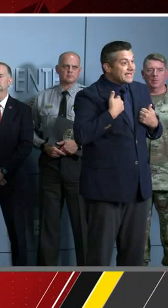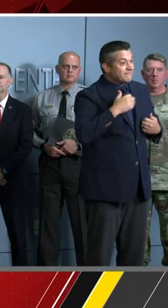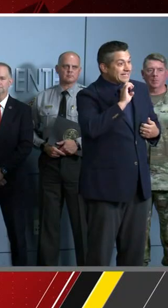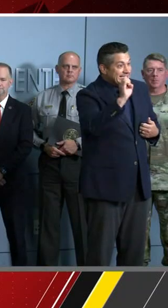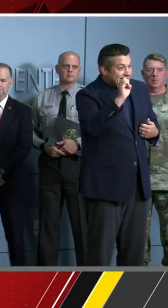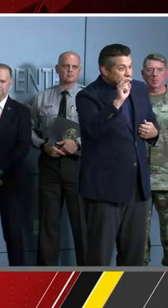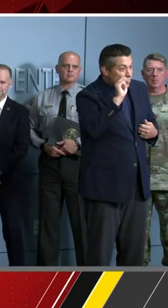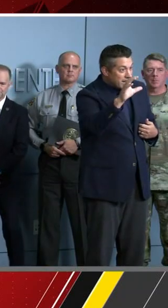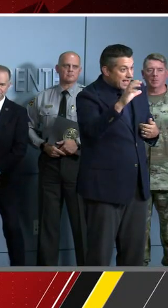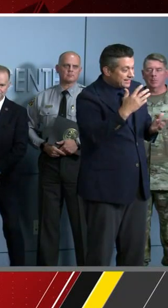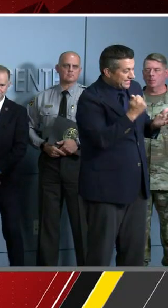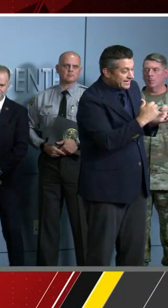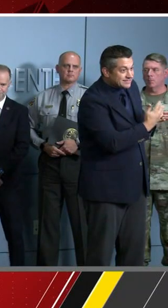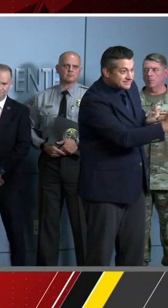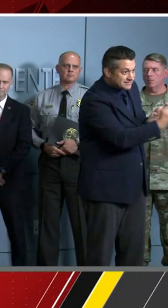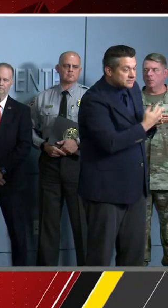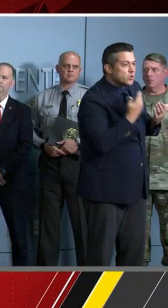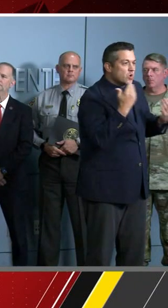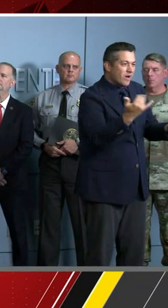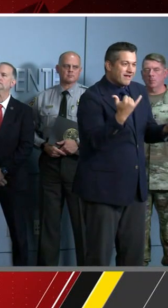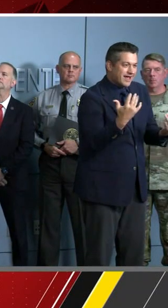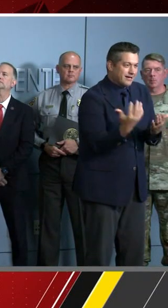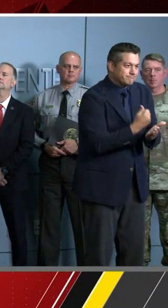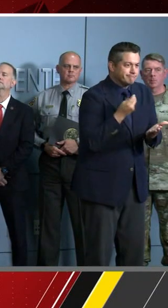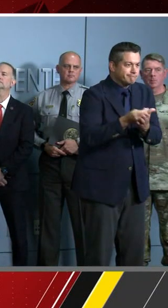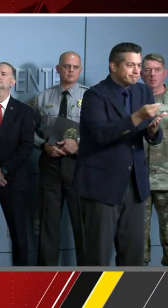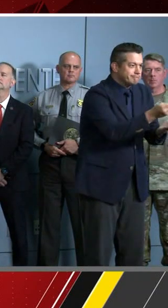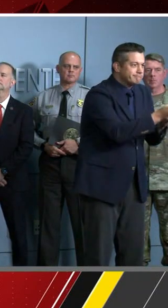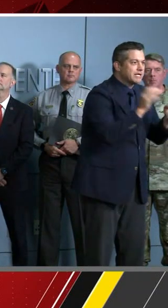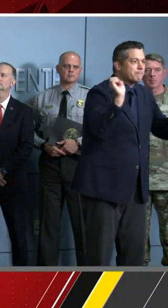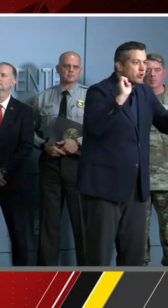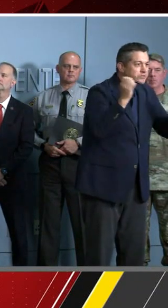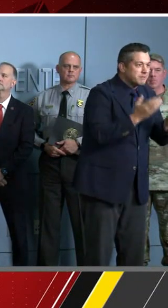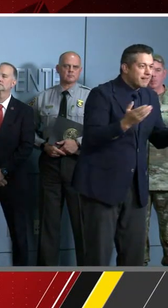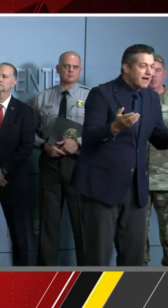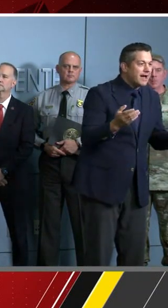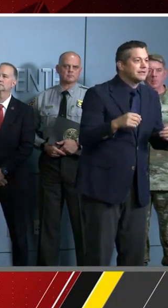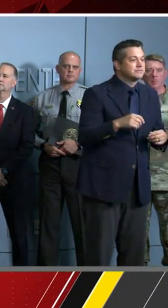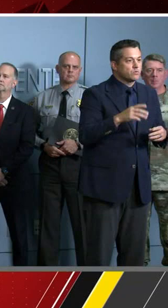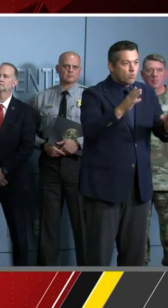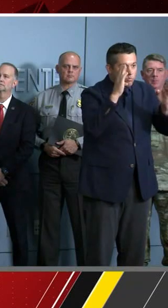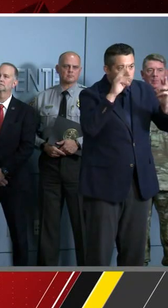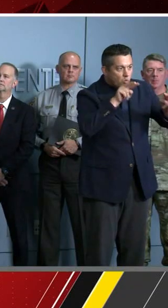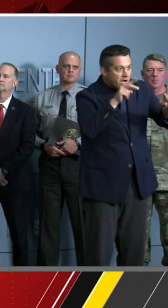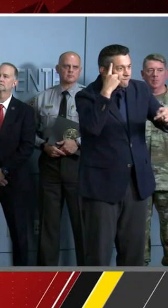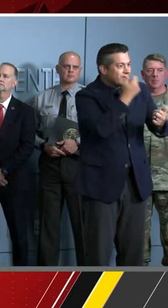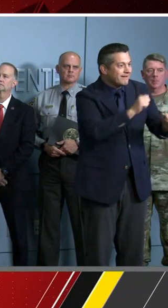supplies, now listen to